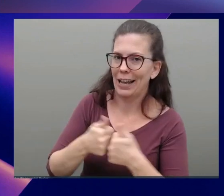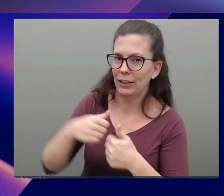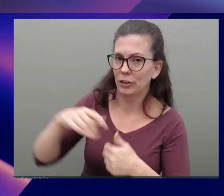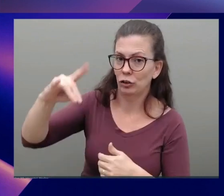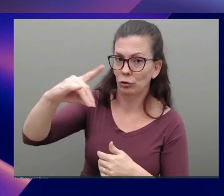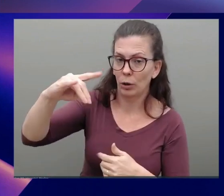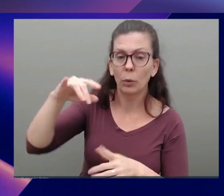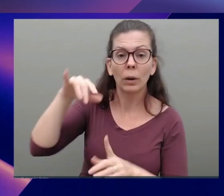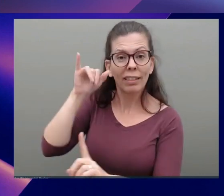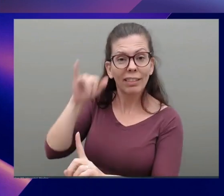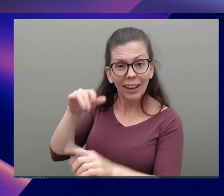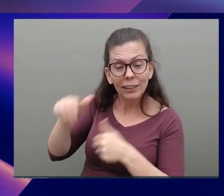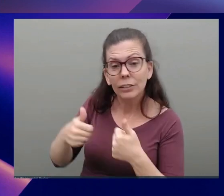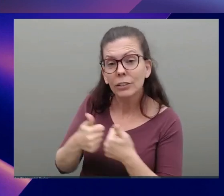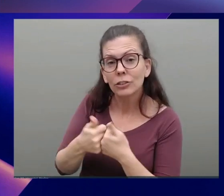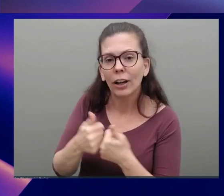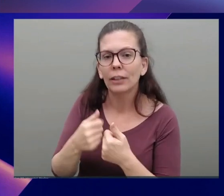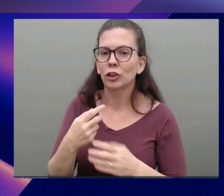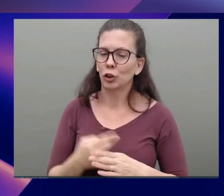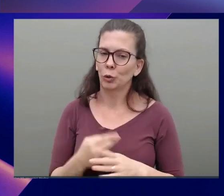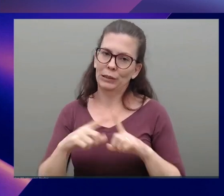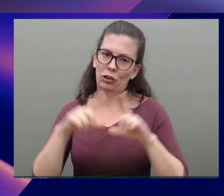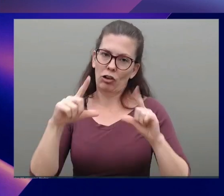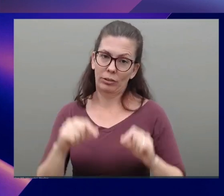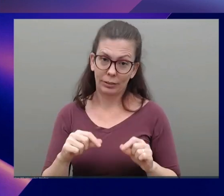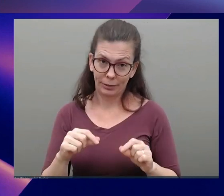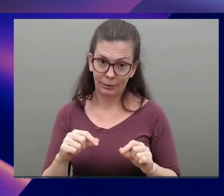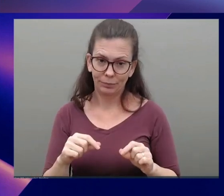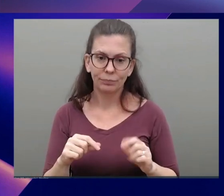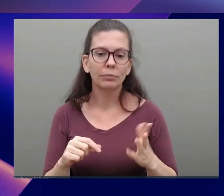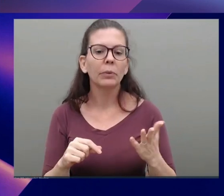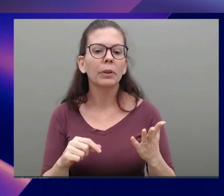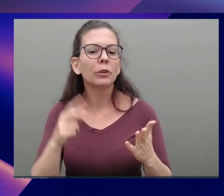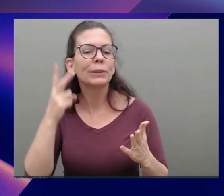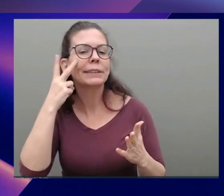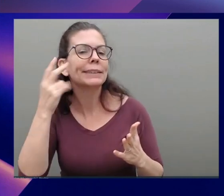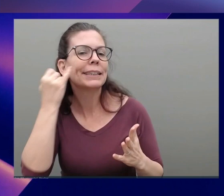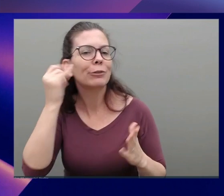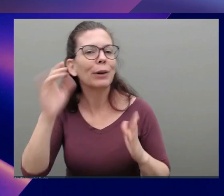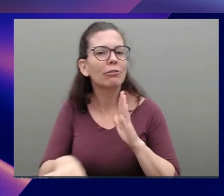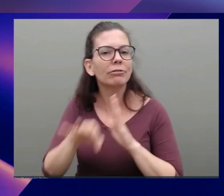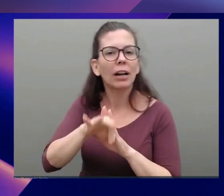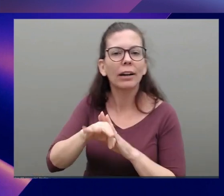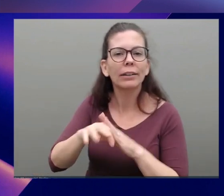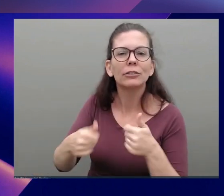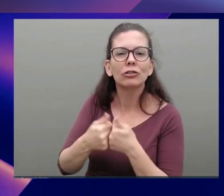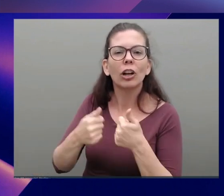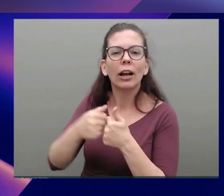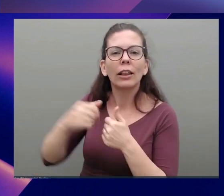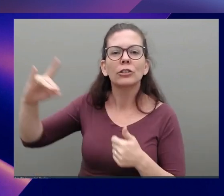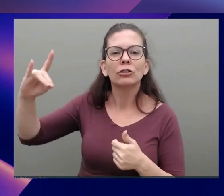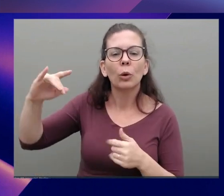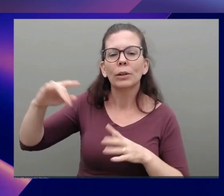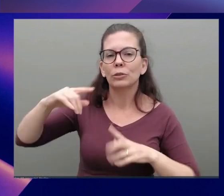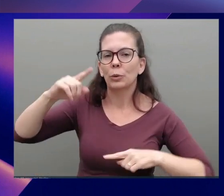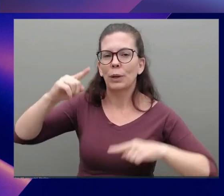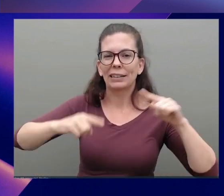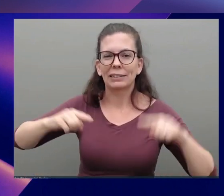is where we use the cards. So, let's see if we find a challenge drone here, just to explain the dynamics. Let's find one. - Of how the challenge works.